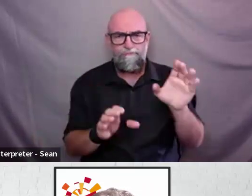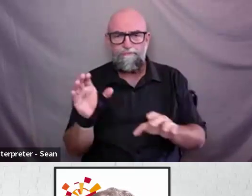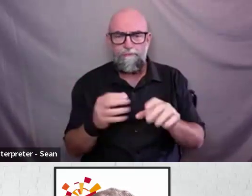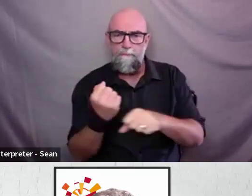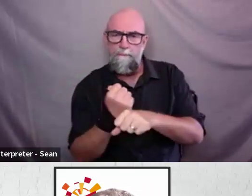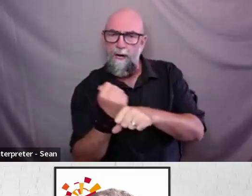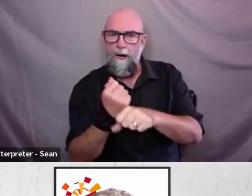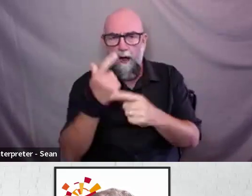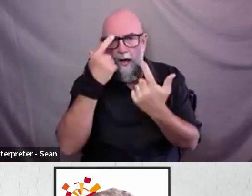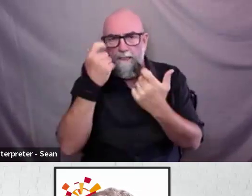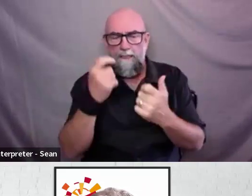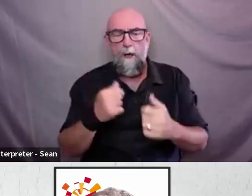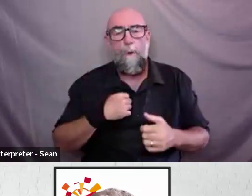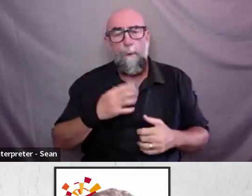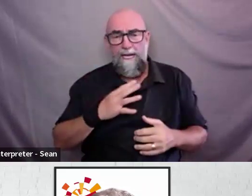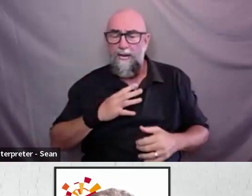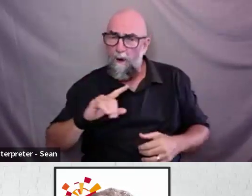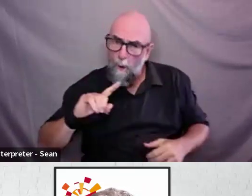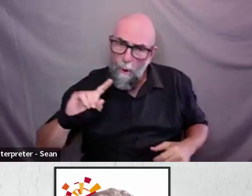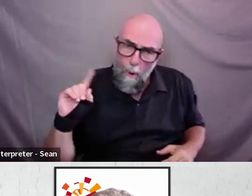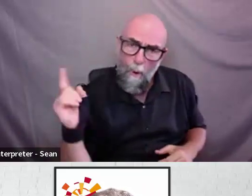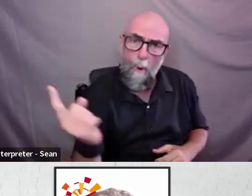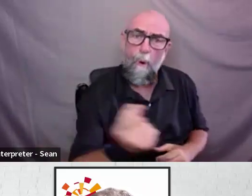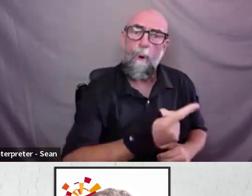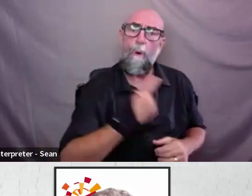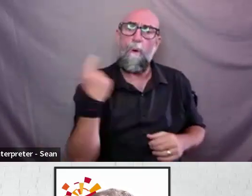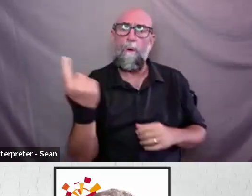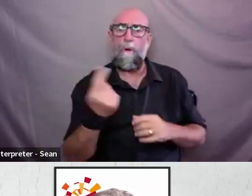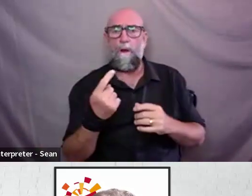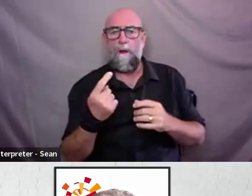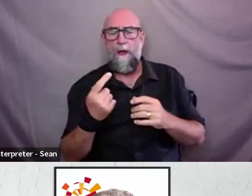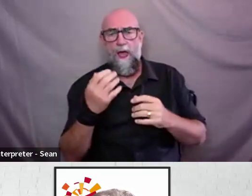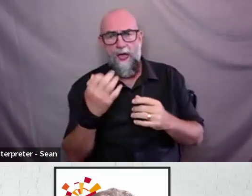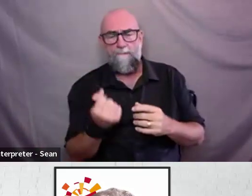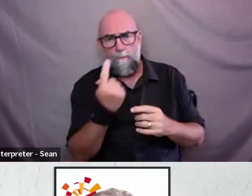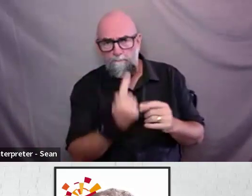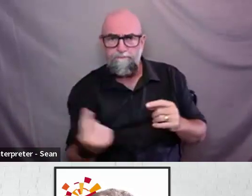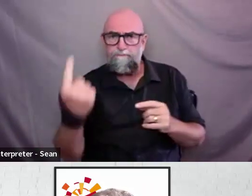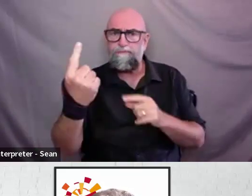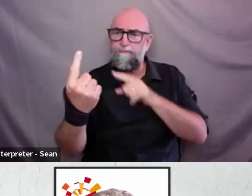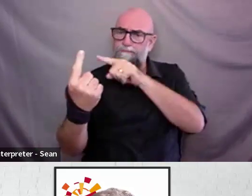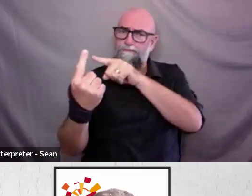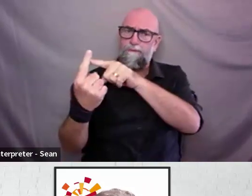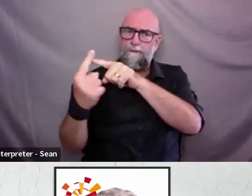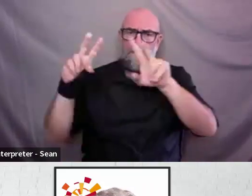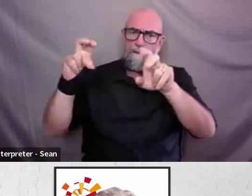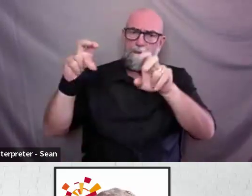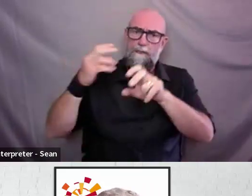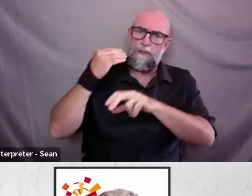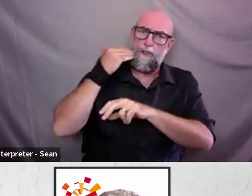disrupt some of the hierarchical challenges. The idea of collaborating and not competing, which I think certainly happens artist to artist